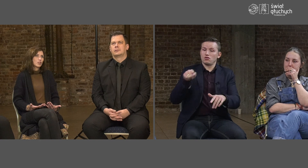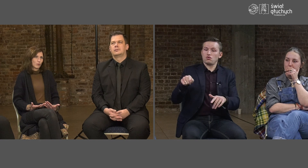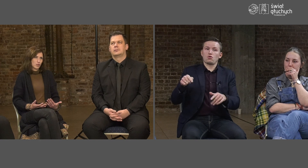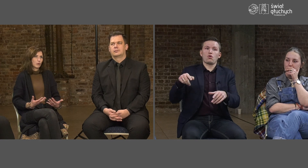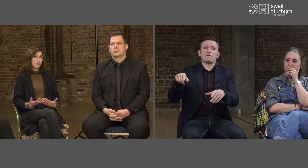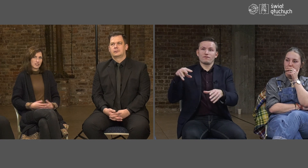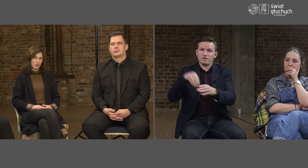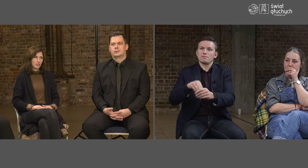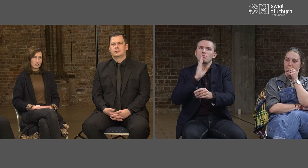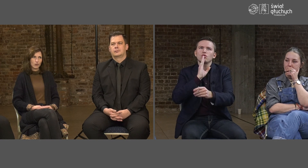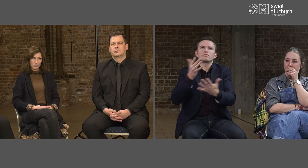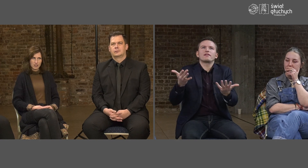Because, in reality, there's no other term for it.